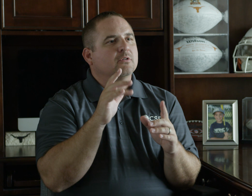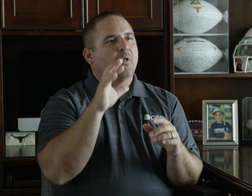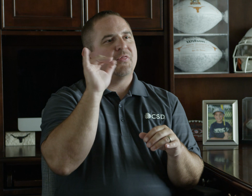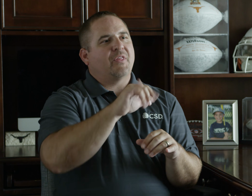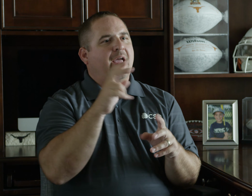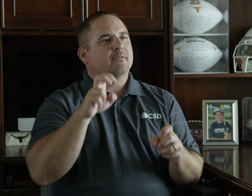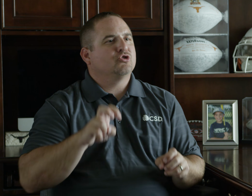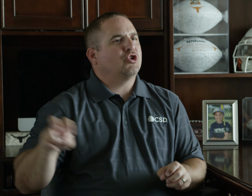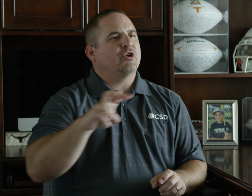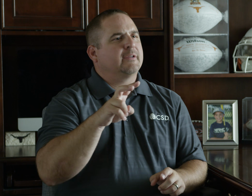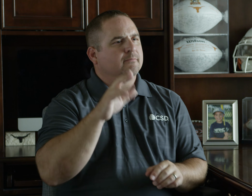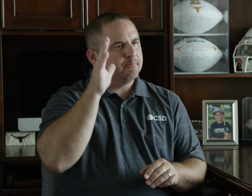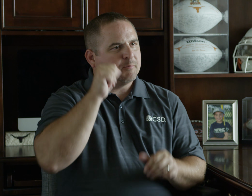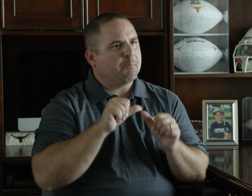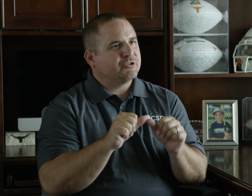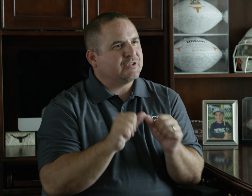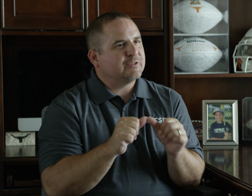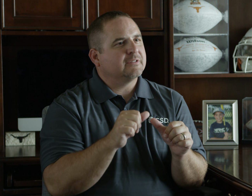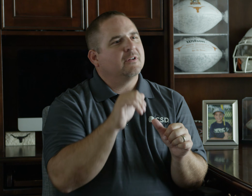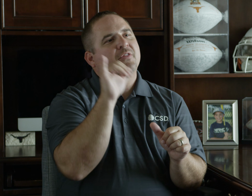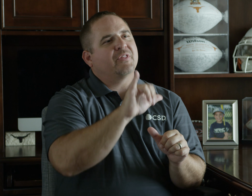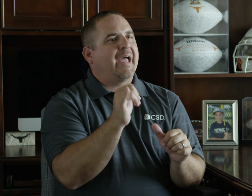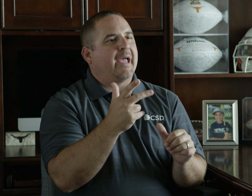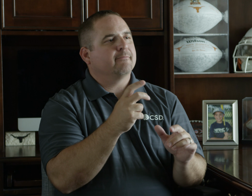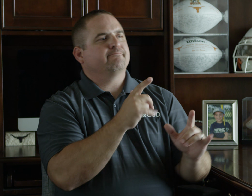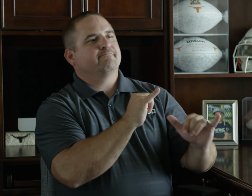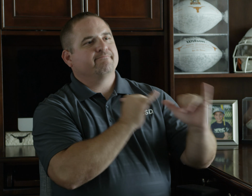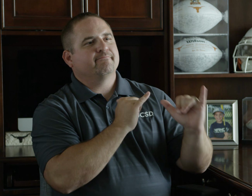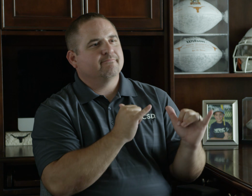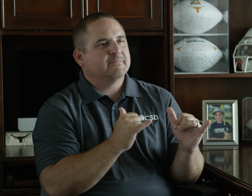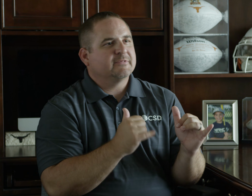His journey, his steadfast persistence are the traits I admire and emulate.